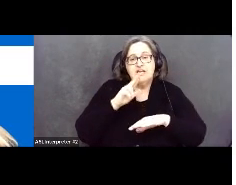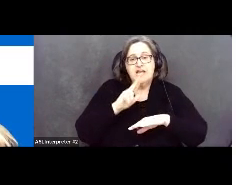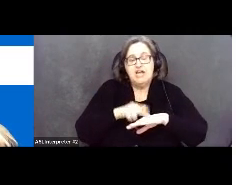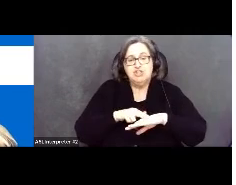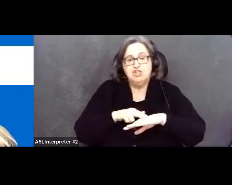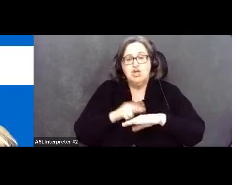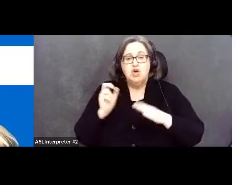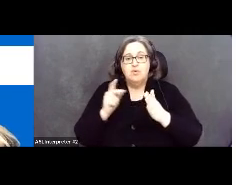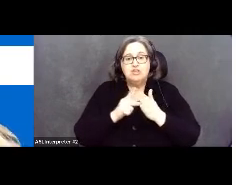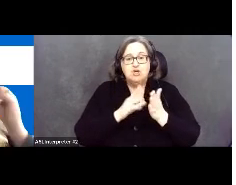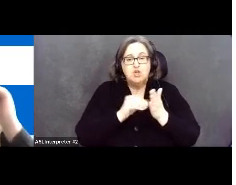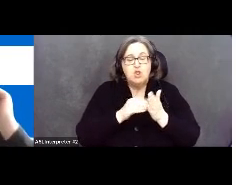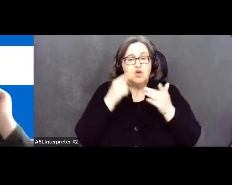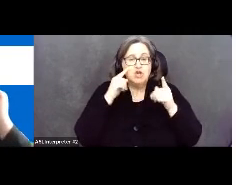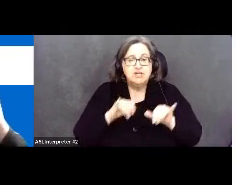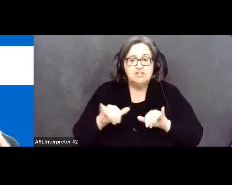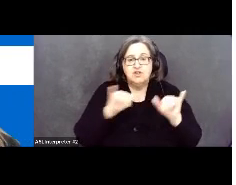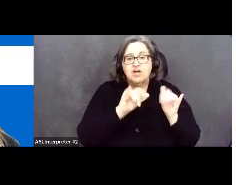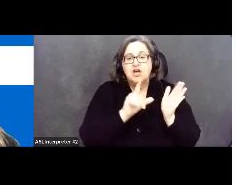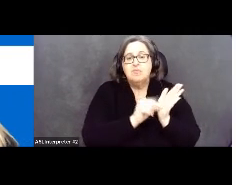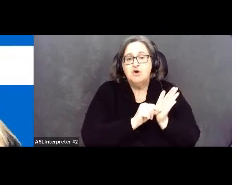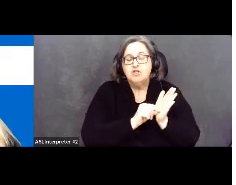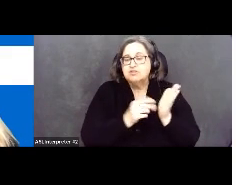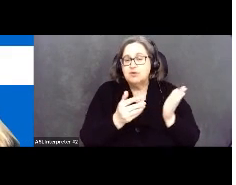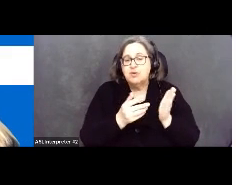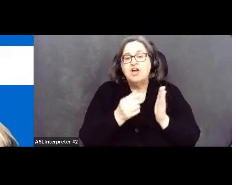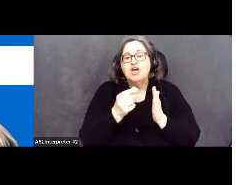consensus published in the Journal of School Health this past fall.